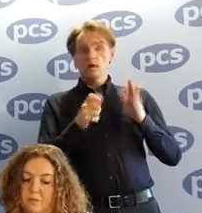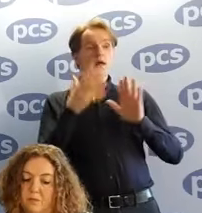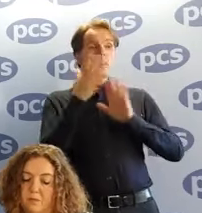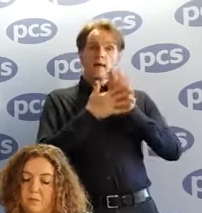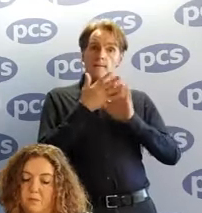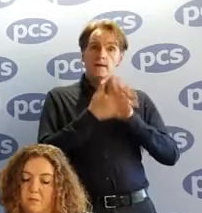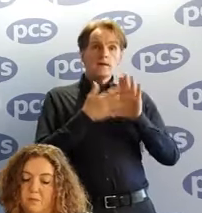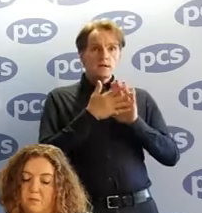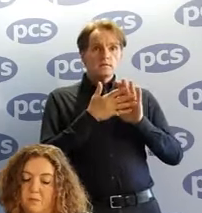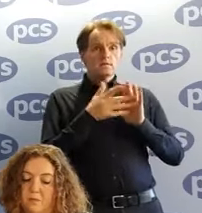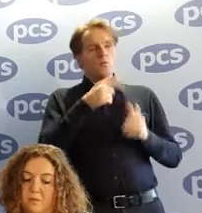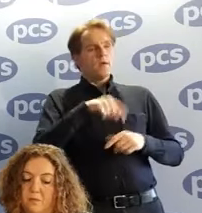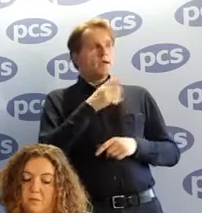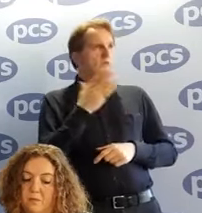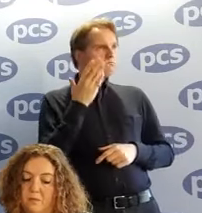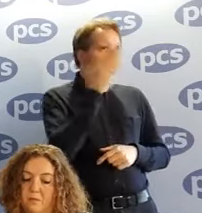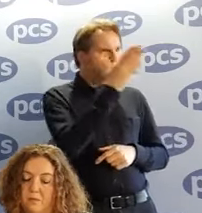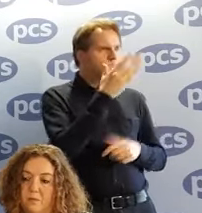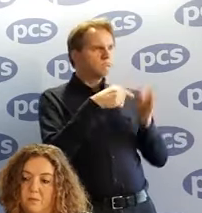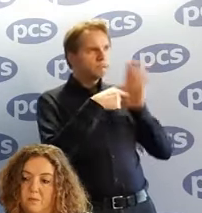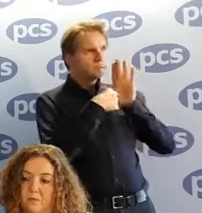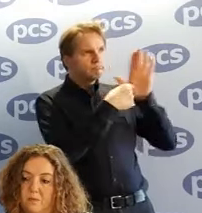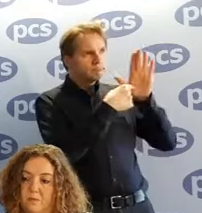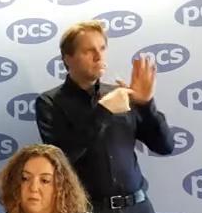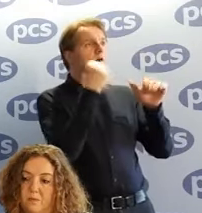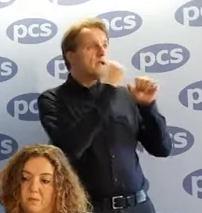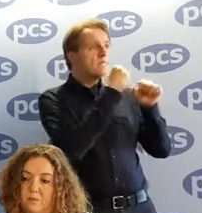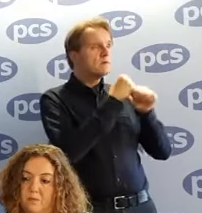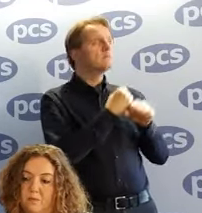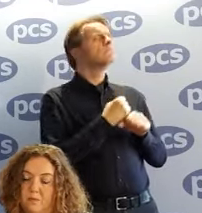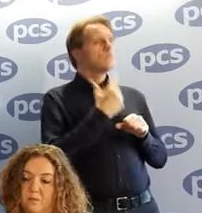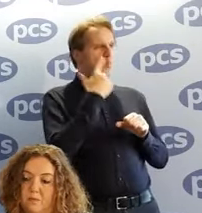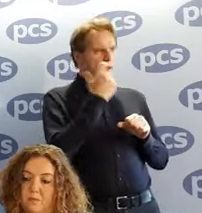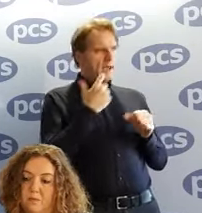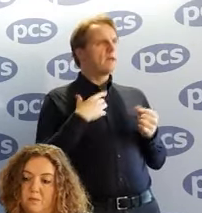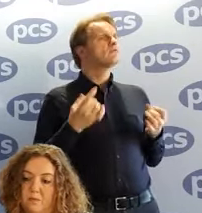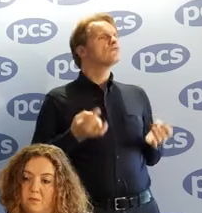government and say we now have the legal ability to call a strike and therefore